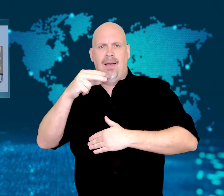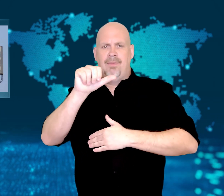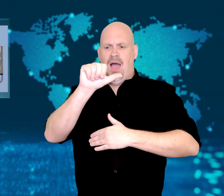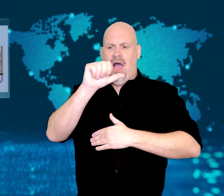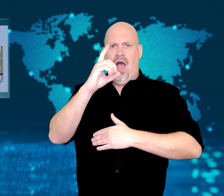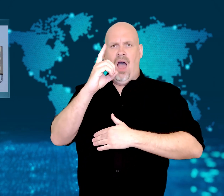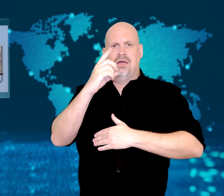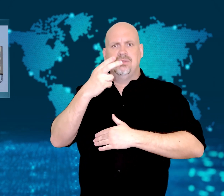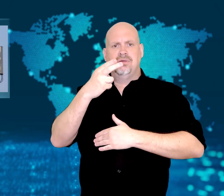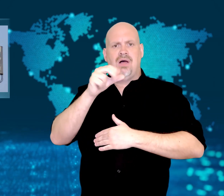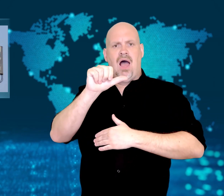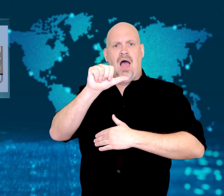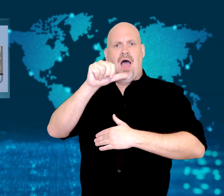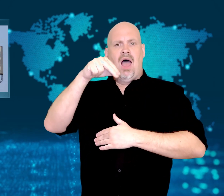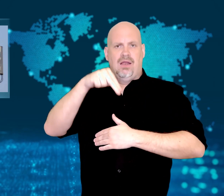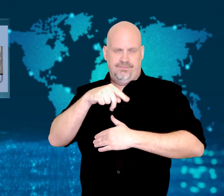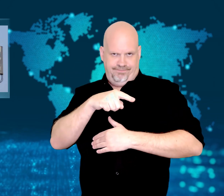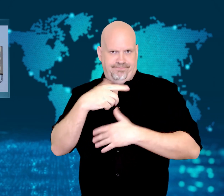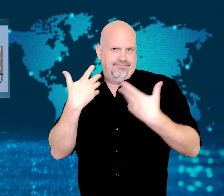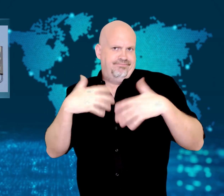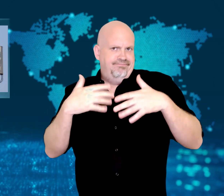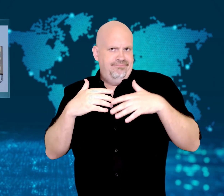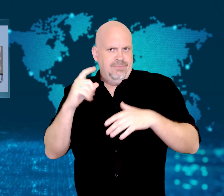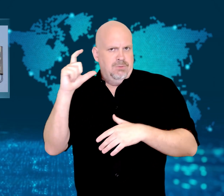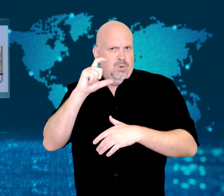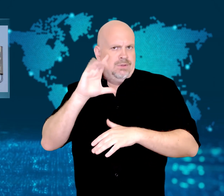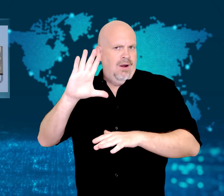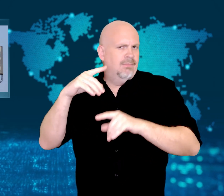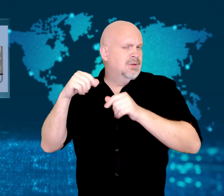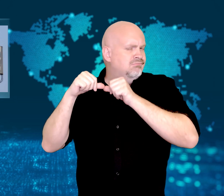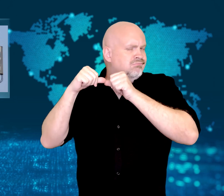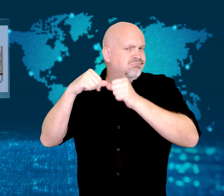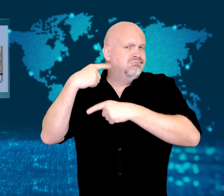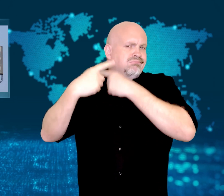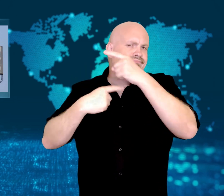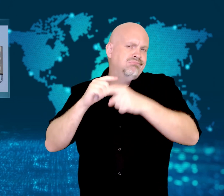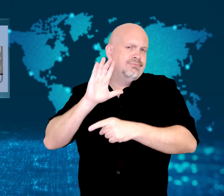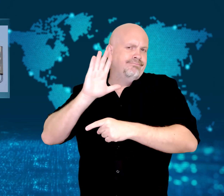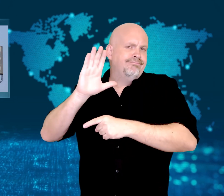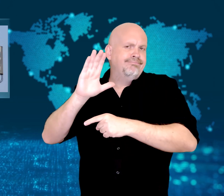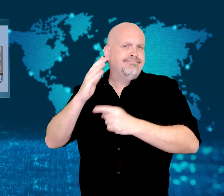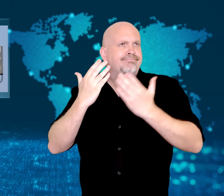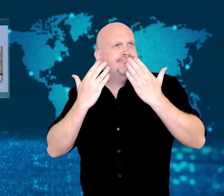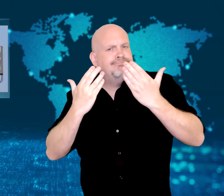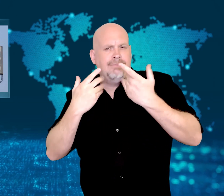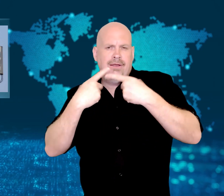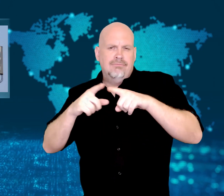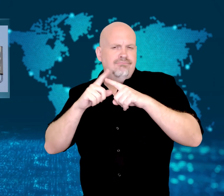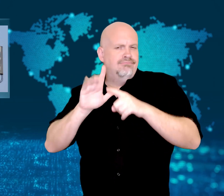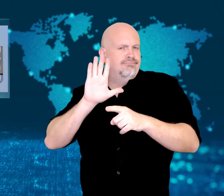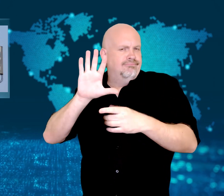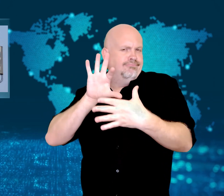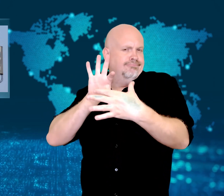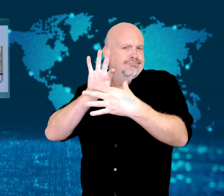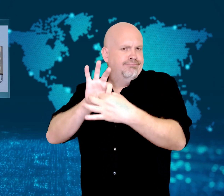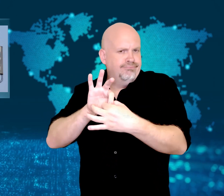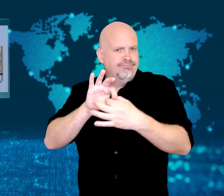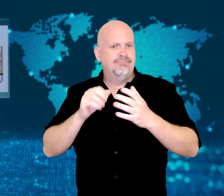is an important part of the Muslim faith.